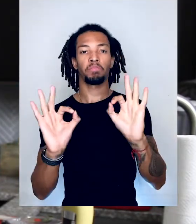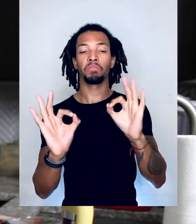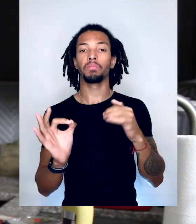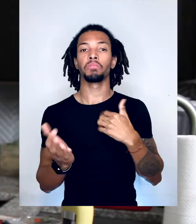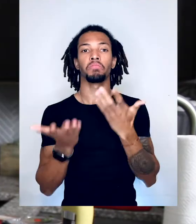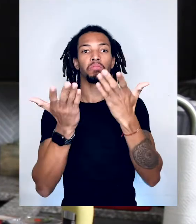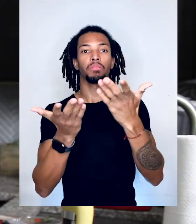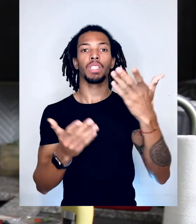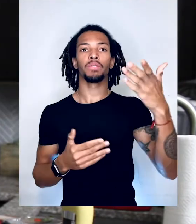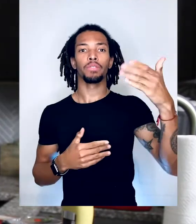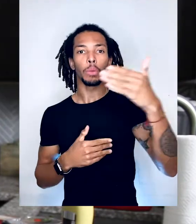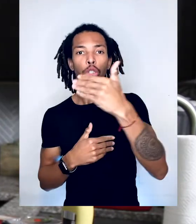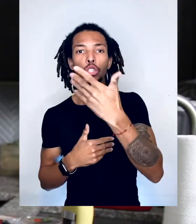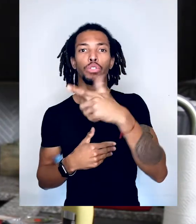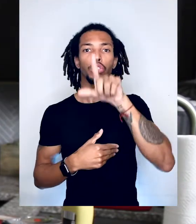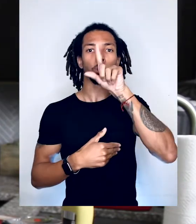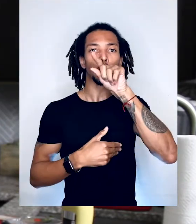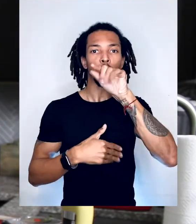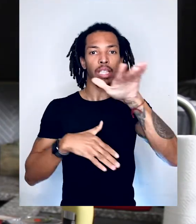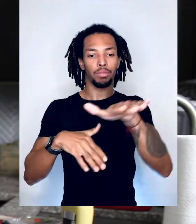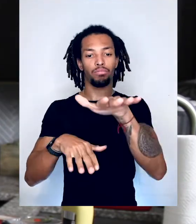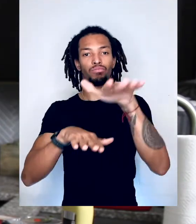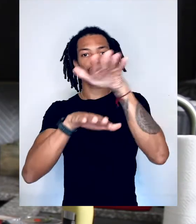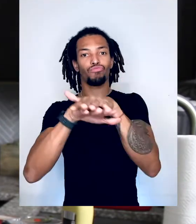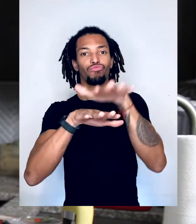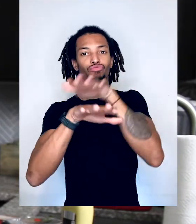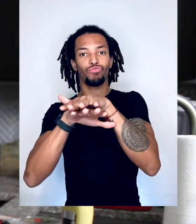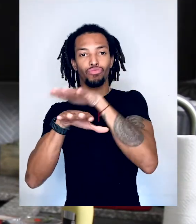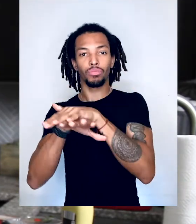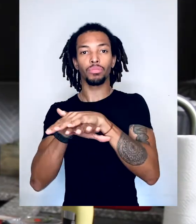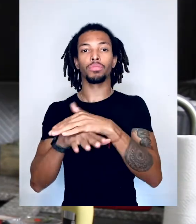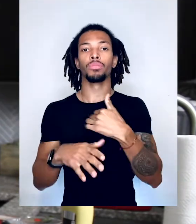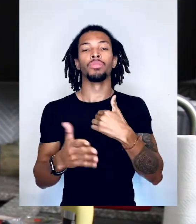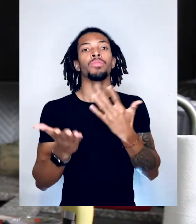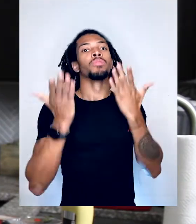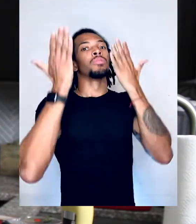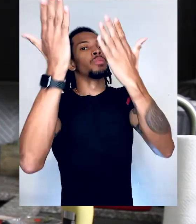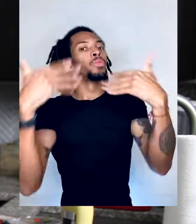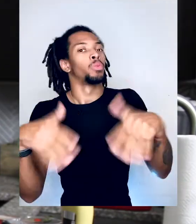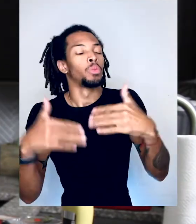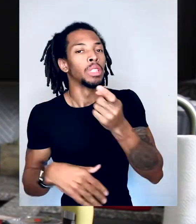a bed for fish or for chicken. I would highly recommend it with salmon, with these colors.